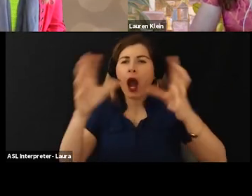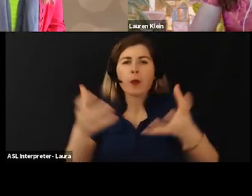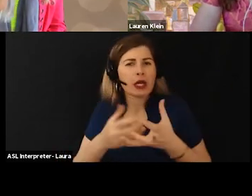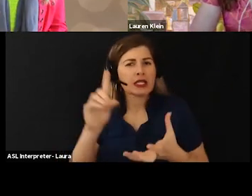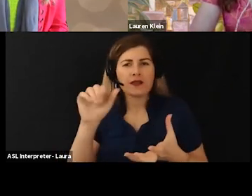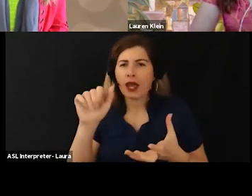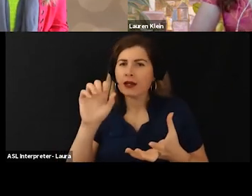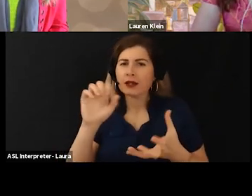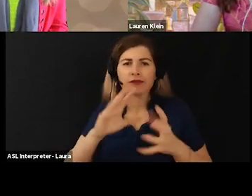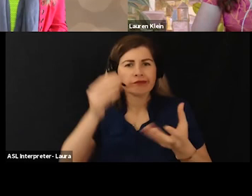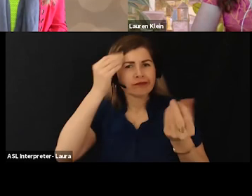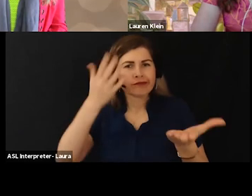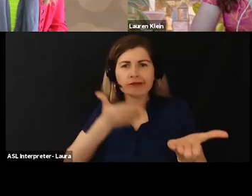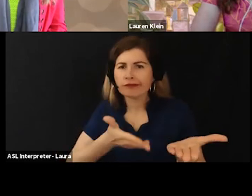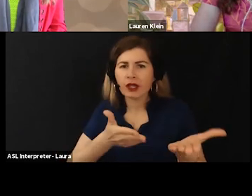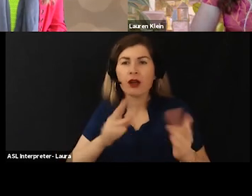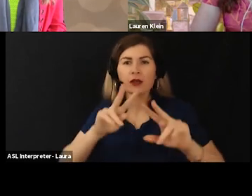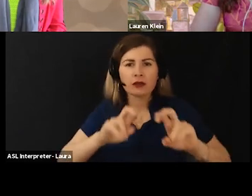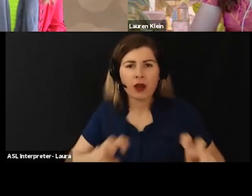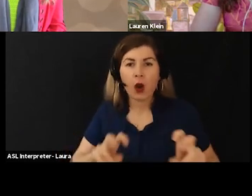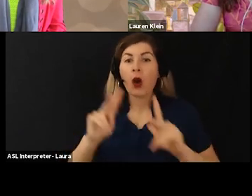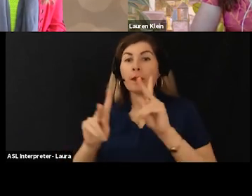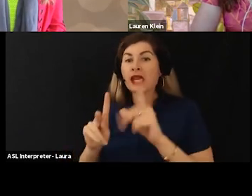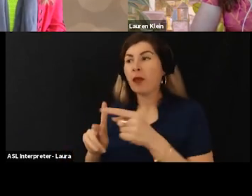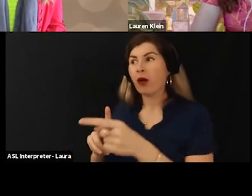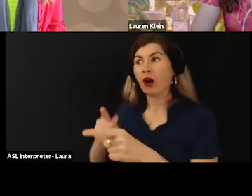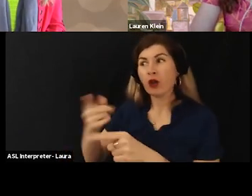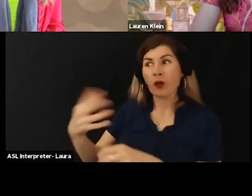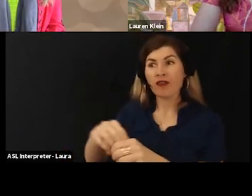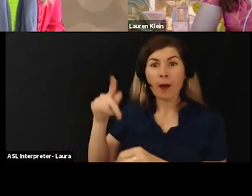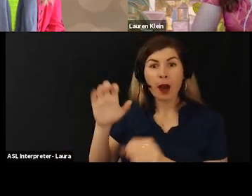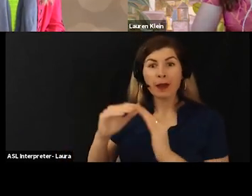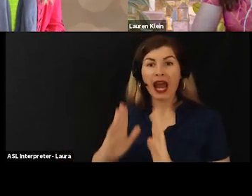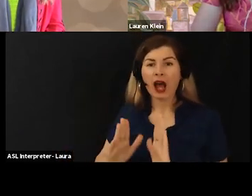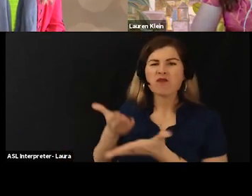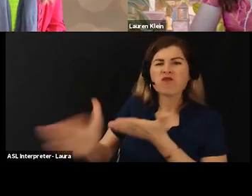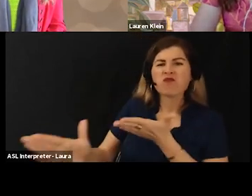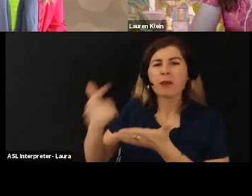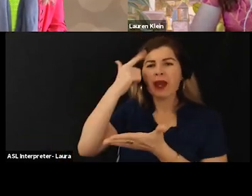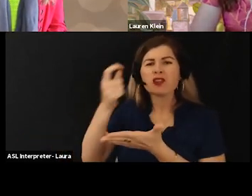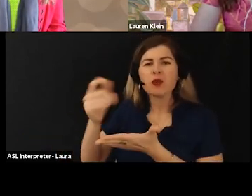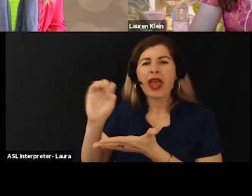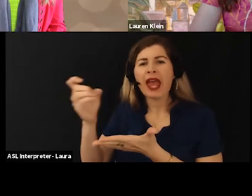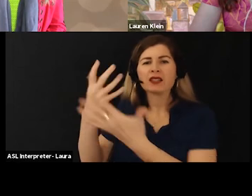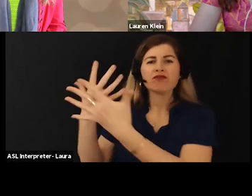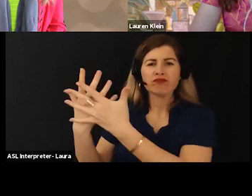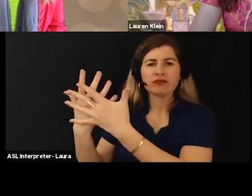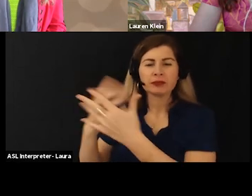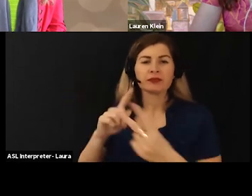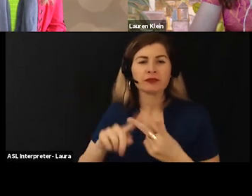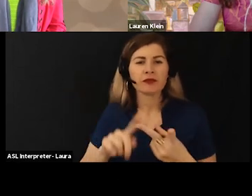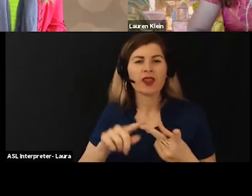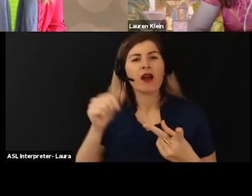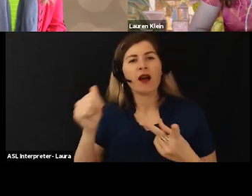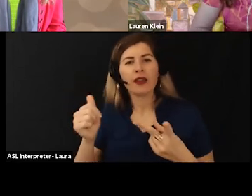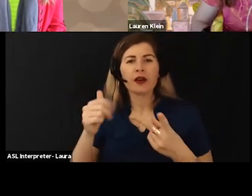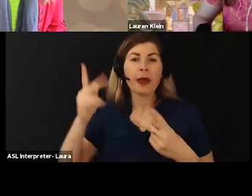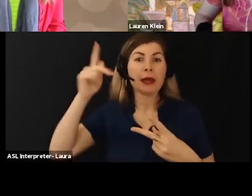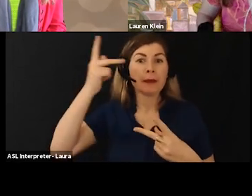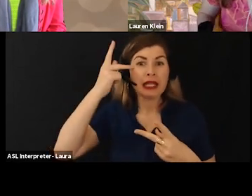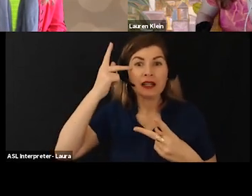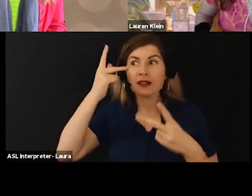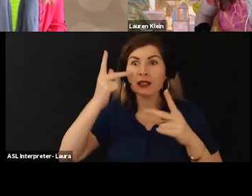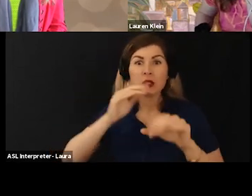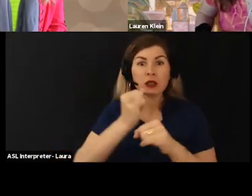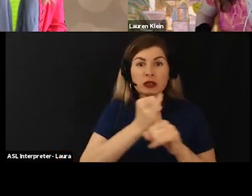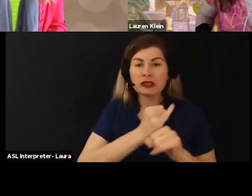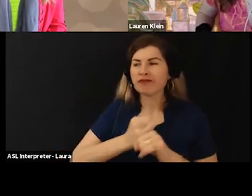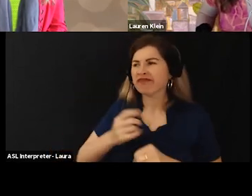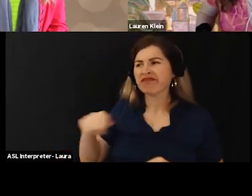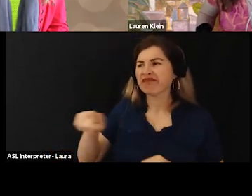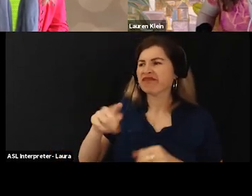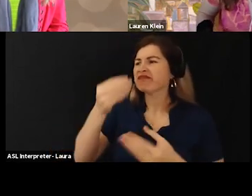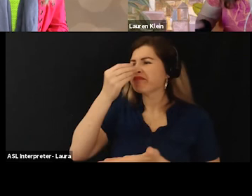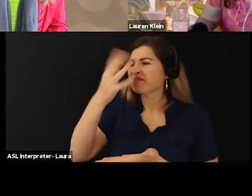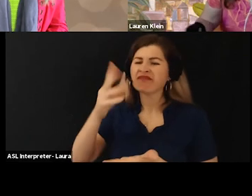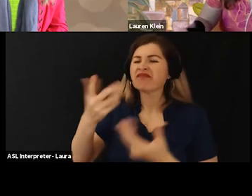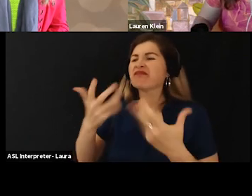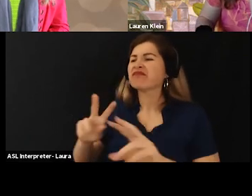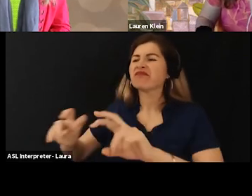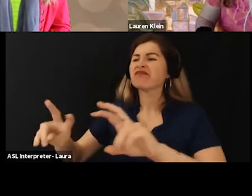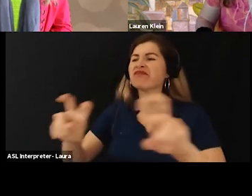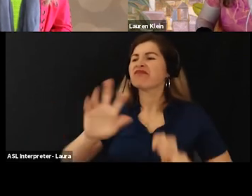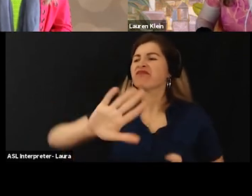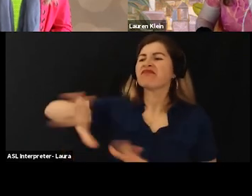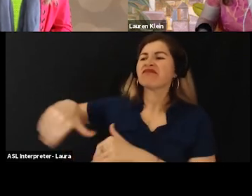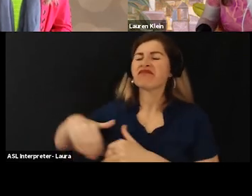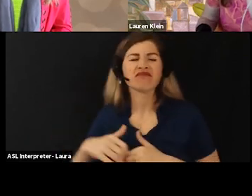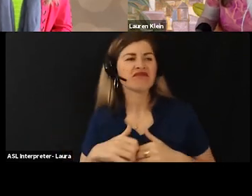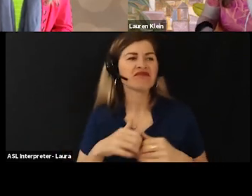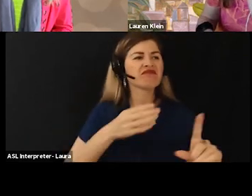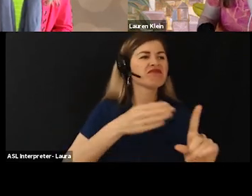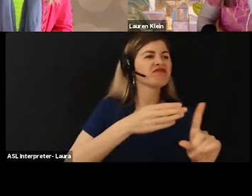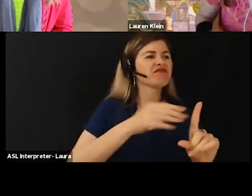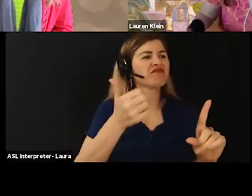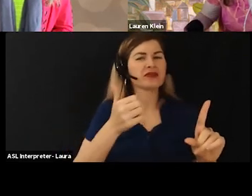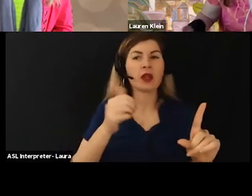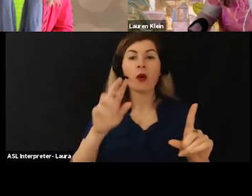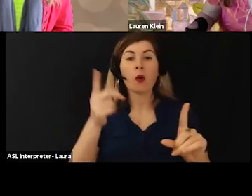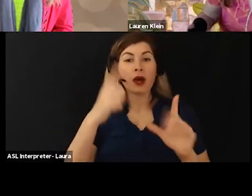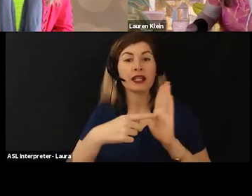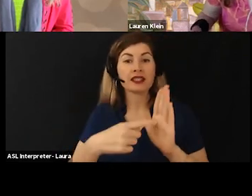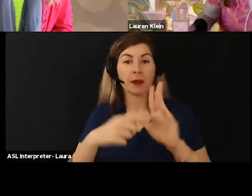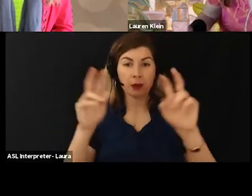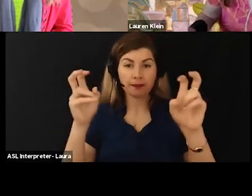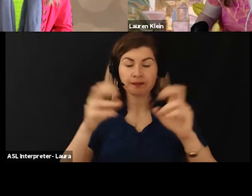People excluded from public housing because of criminal records. Another issue that institutions political institutions don't care enough about to collect data on or, you know, for a more topical topical example that appeared after the book was released,